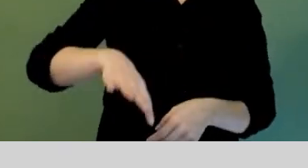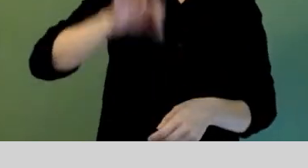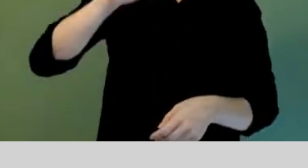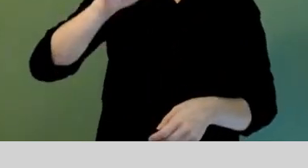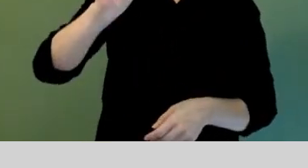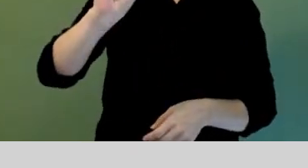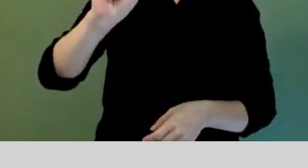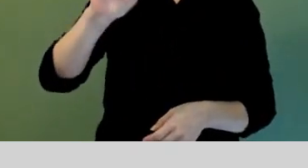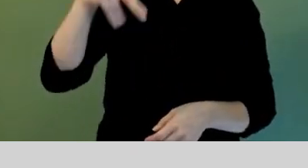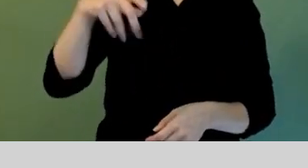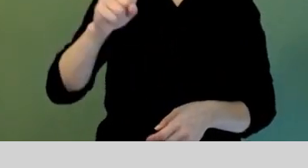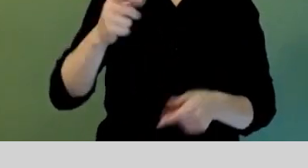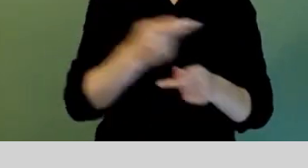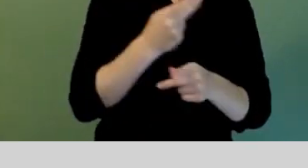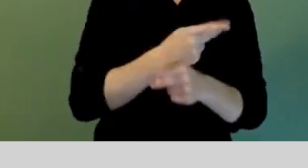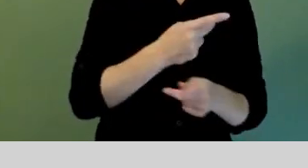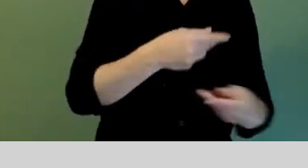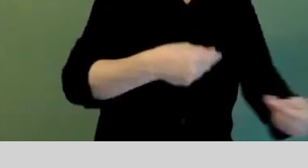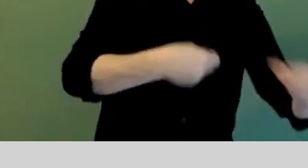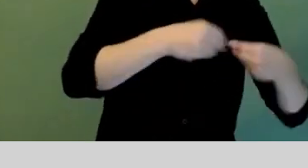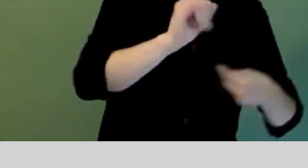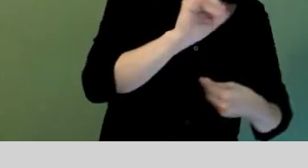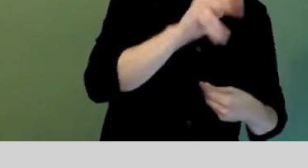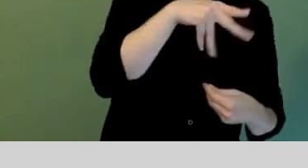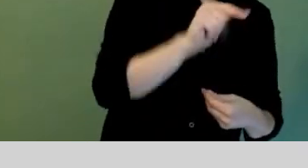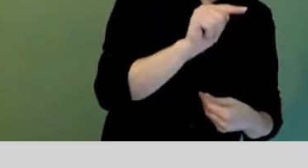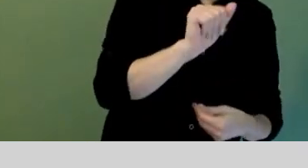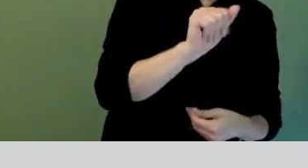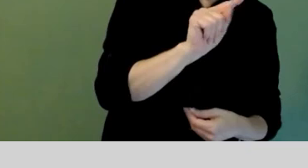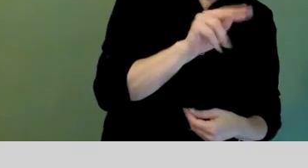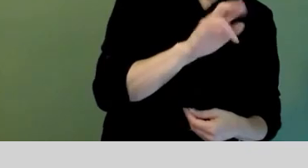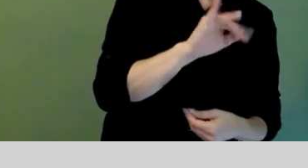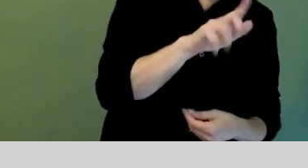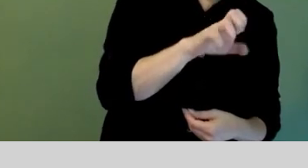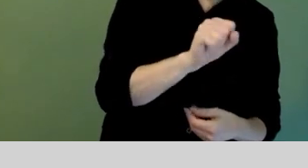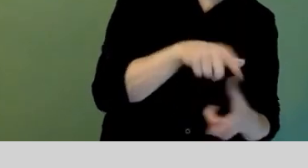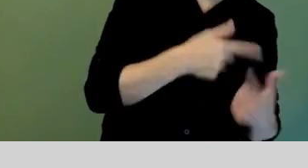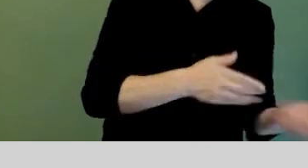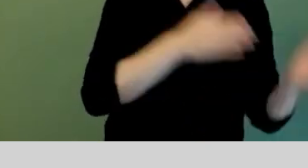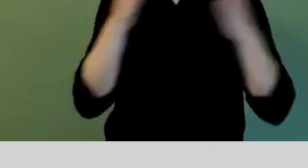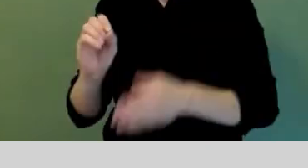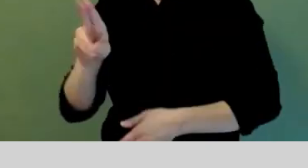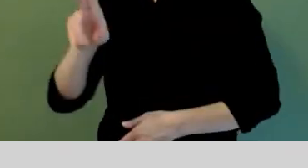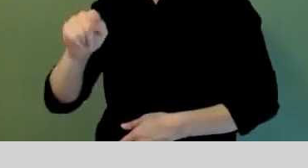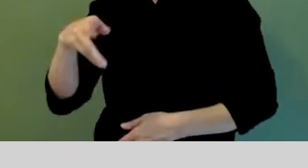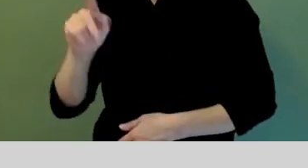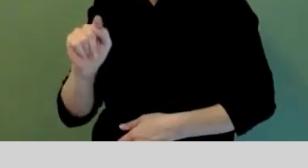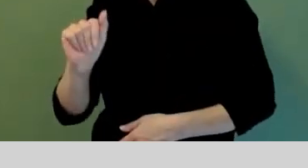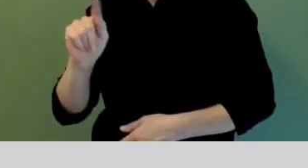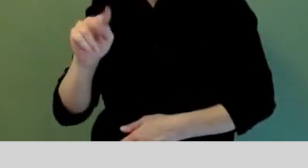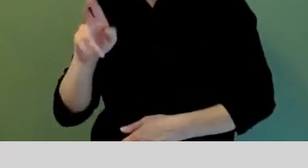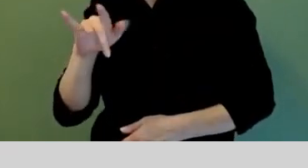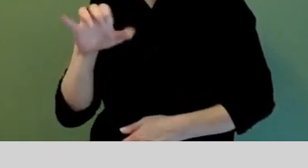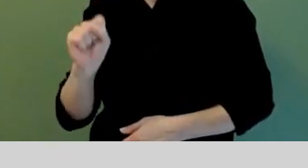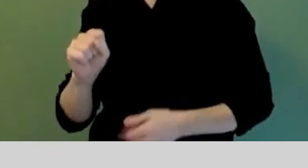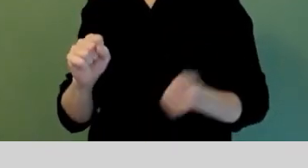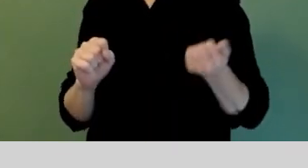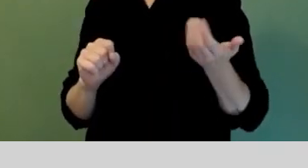with attributes to produce an output type with attributes. And with that, you can write a function